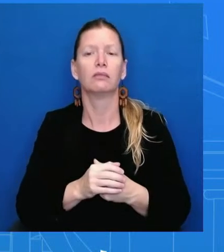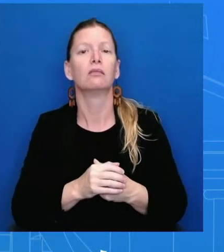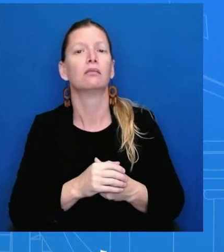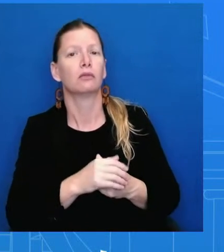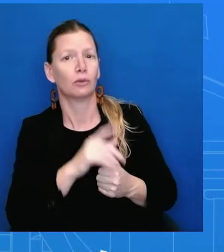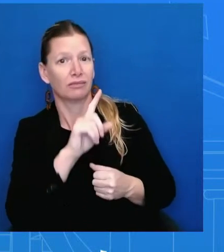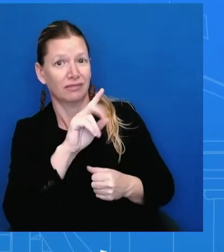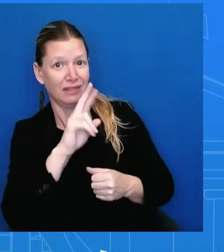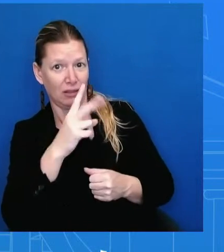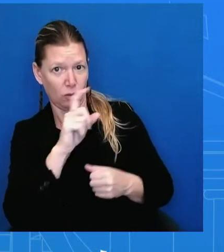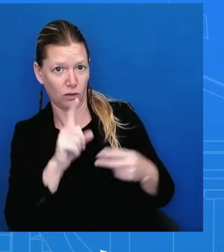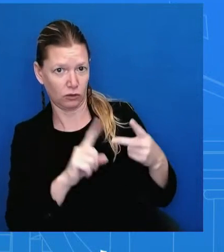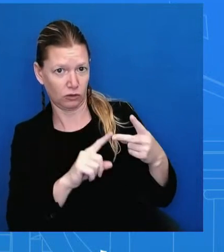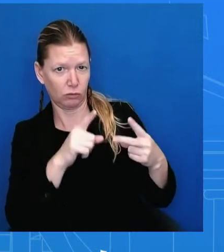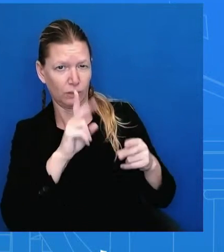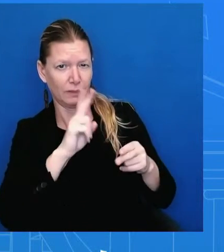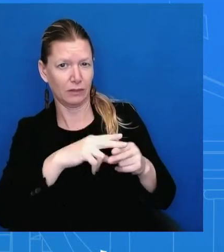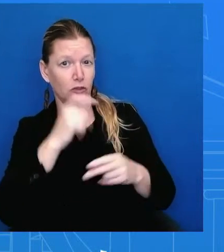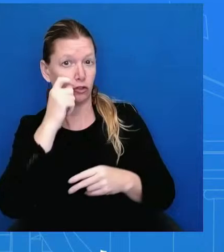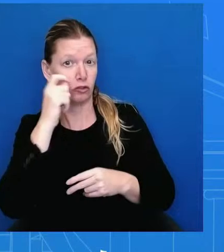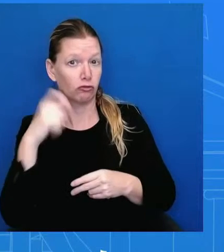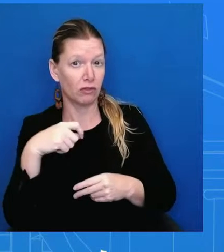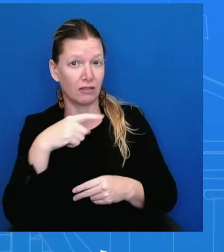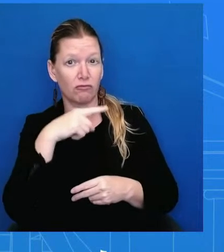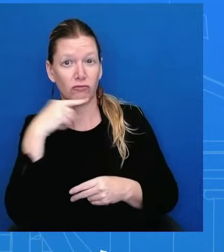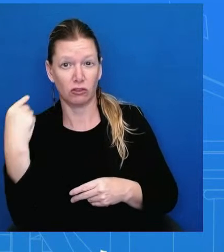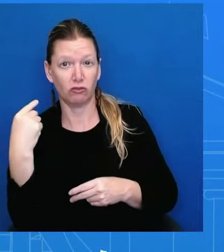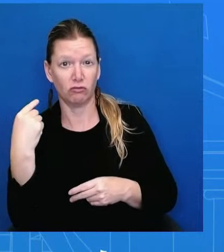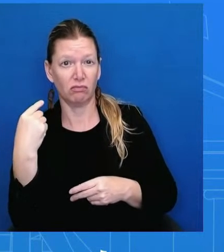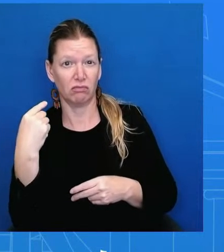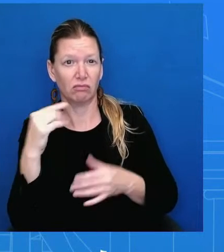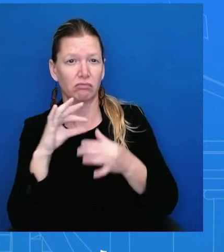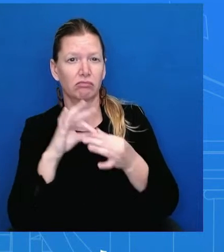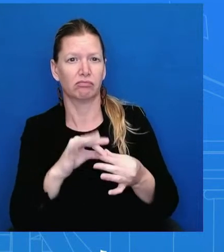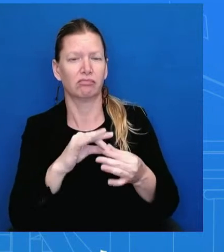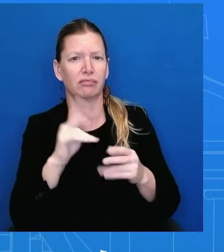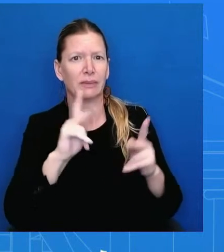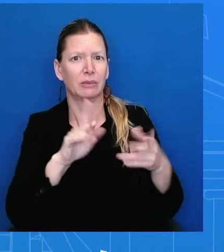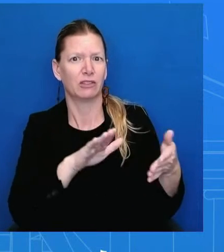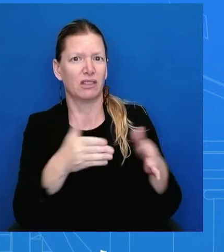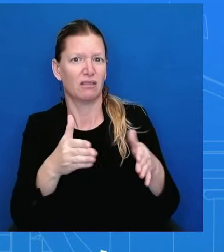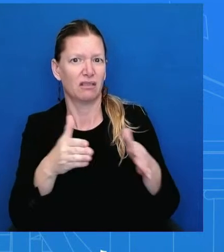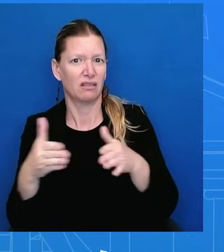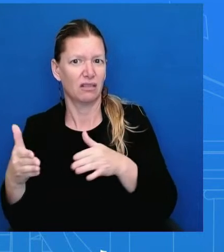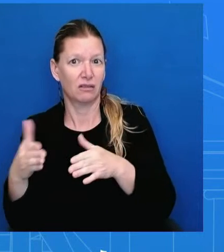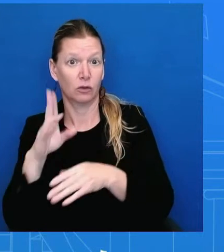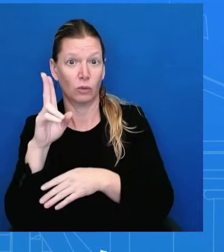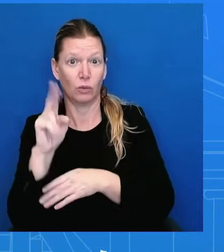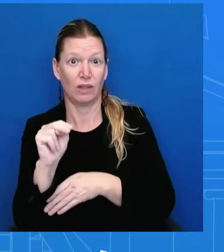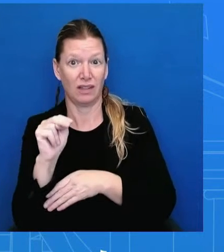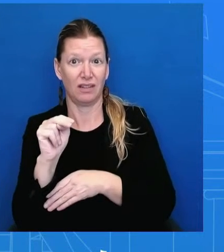The U.N. said today that actually half of the facilities of UNRWA has been hit and 520 people